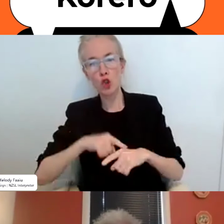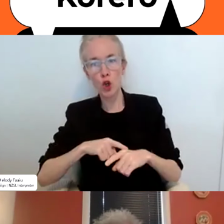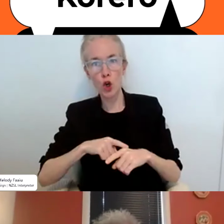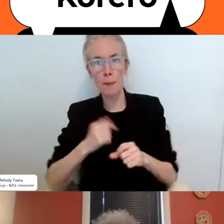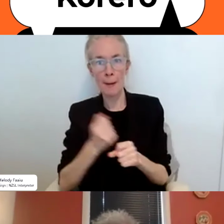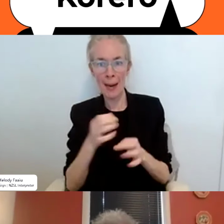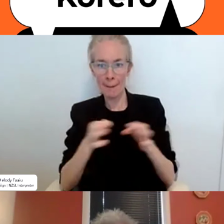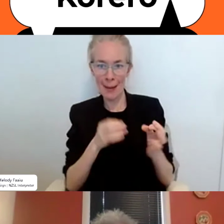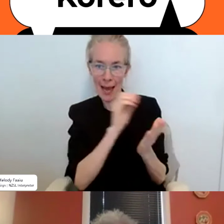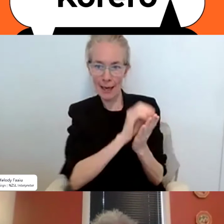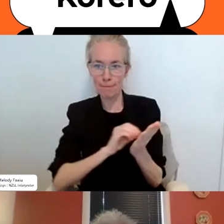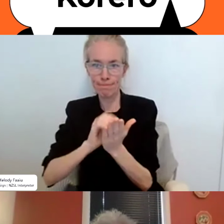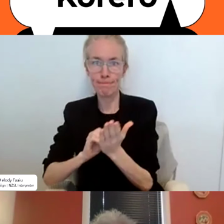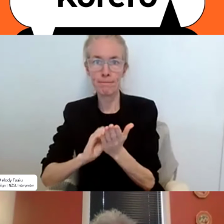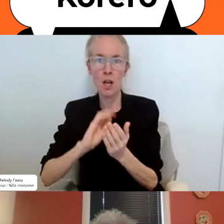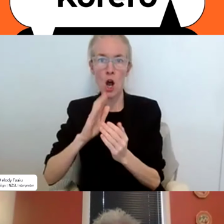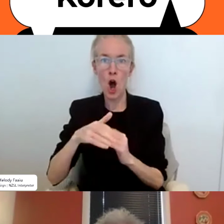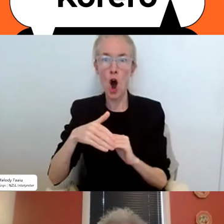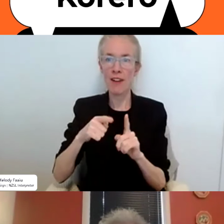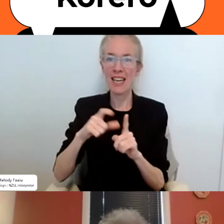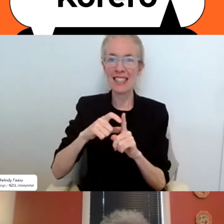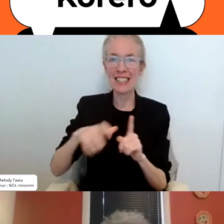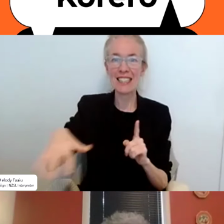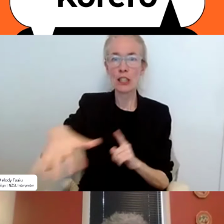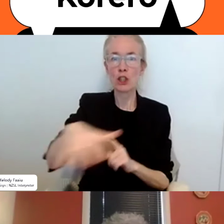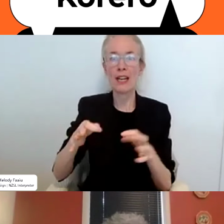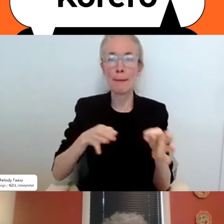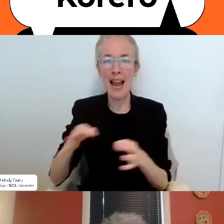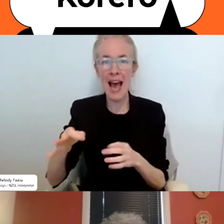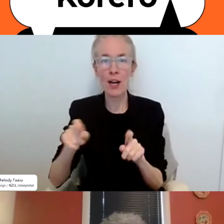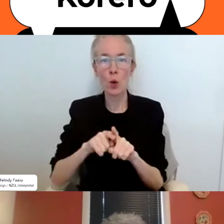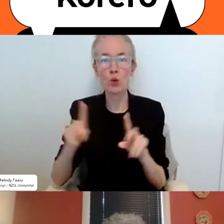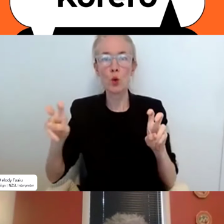spatial planning. And when I came to Thames-Coromandel District Council